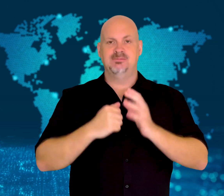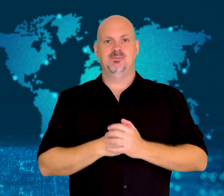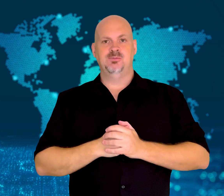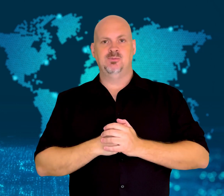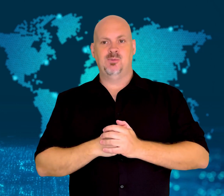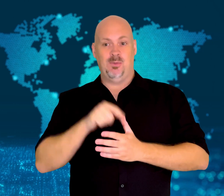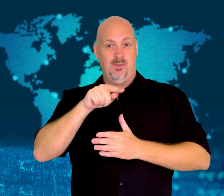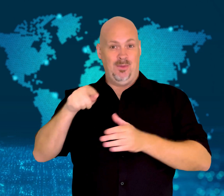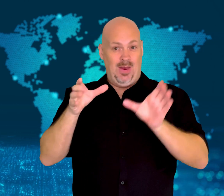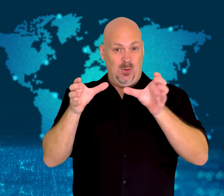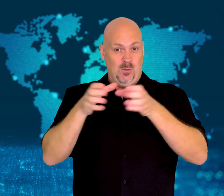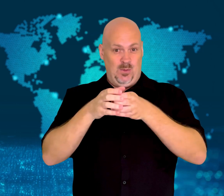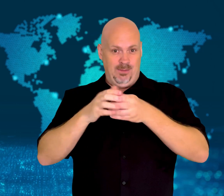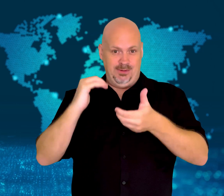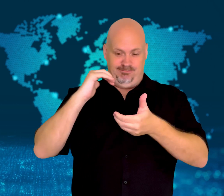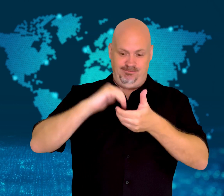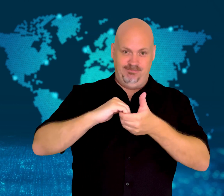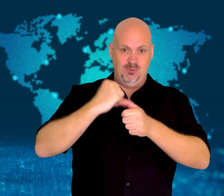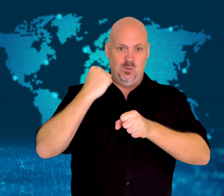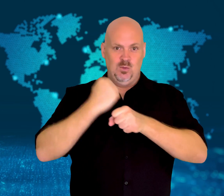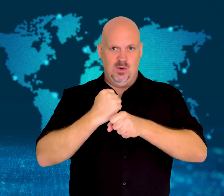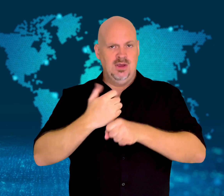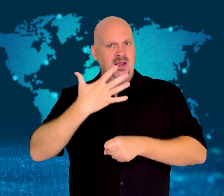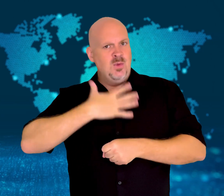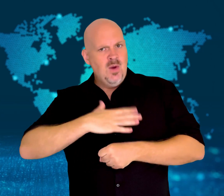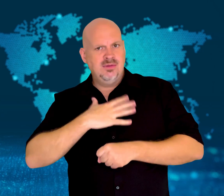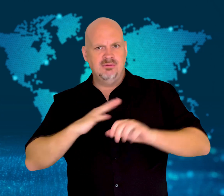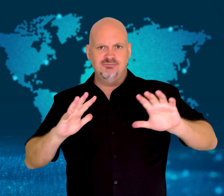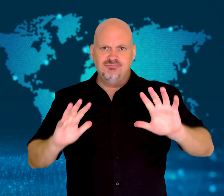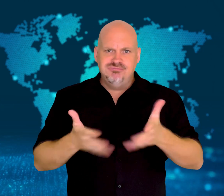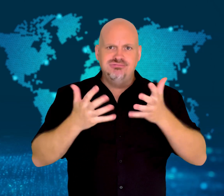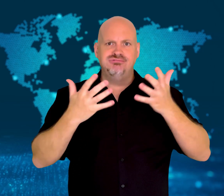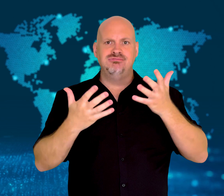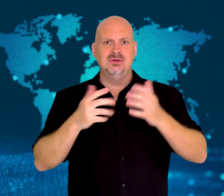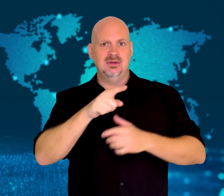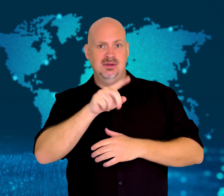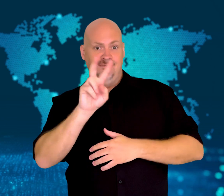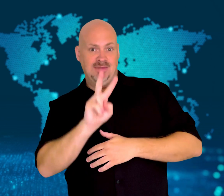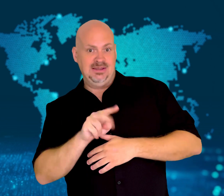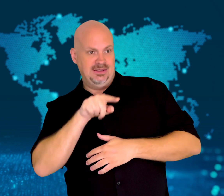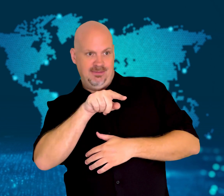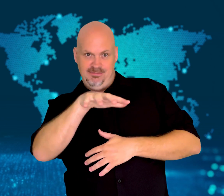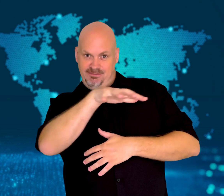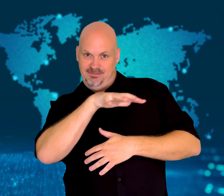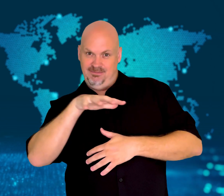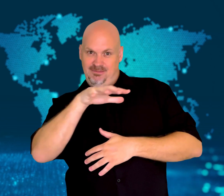The two groups partnered in the project hoping to spark tourism